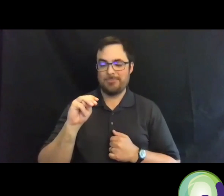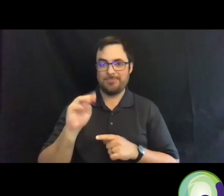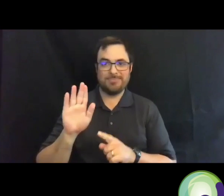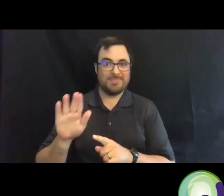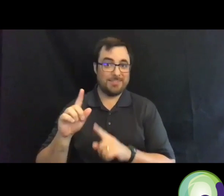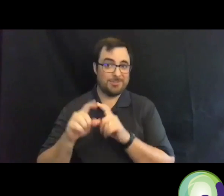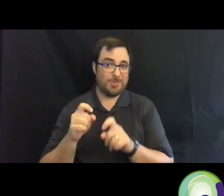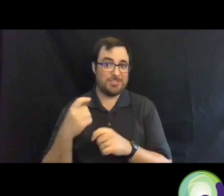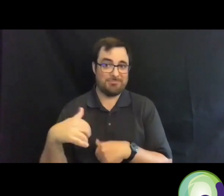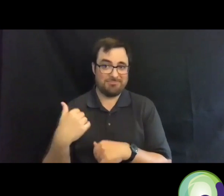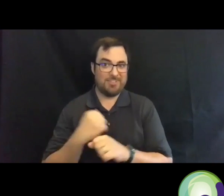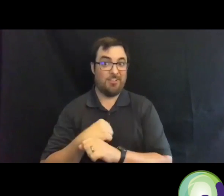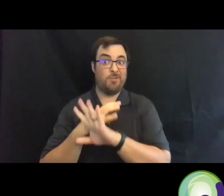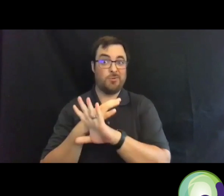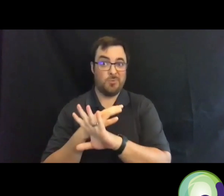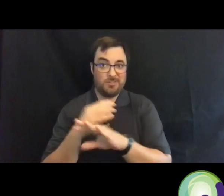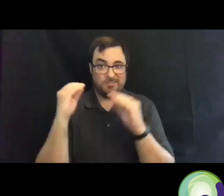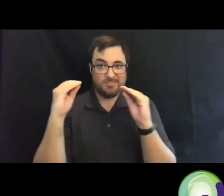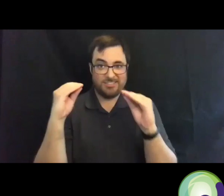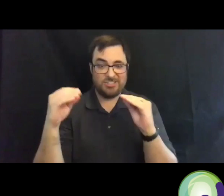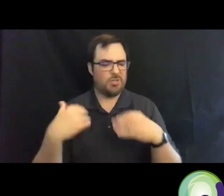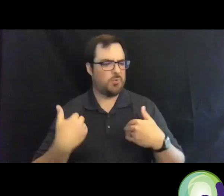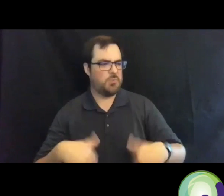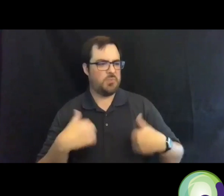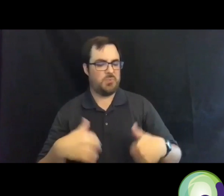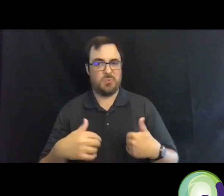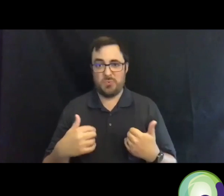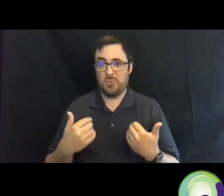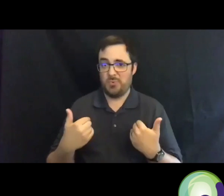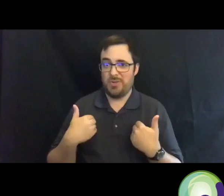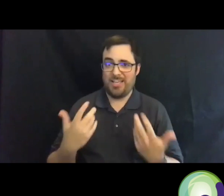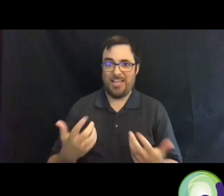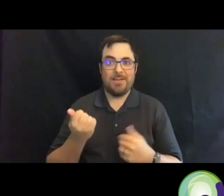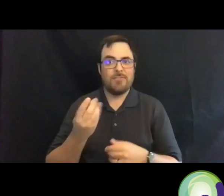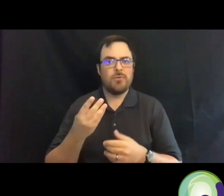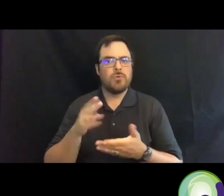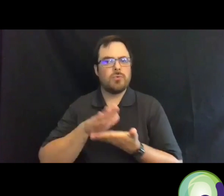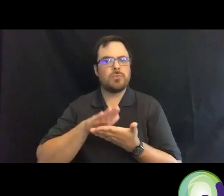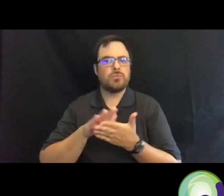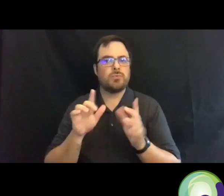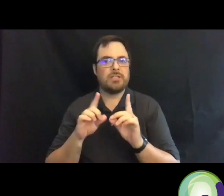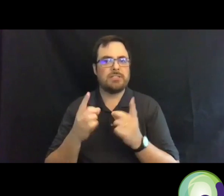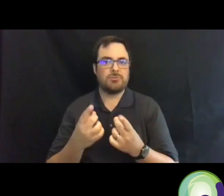as I was sitting here thinking..we have a couple of school districts and I only know the ones that